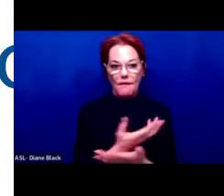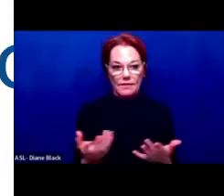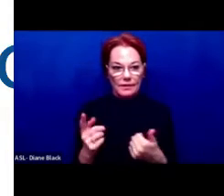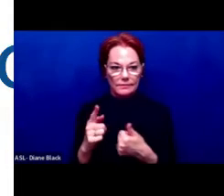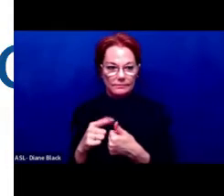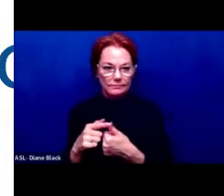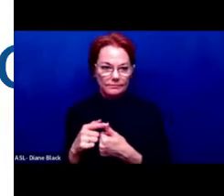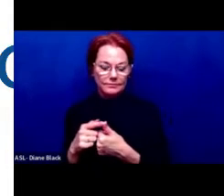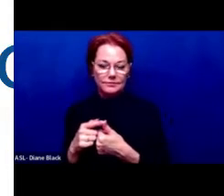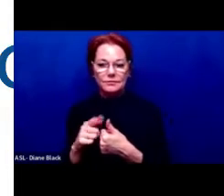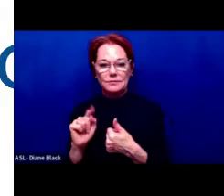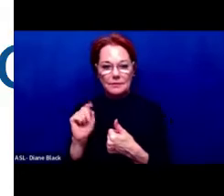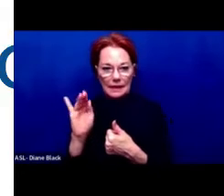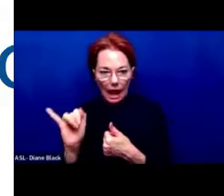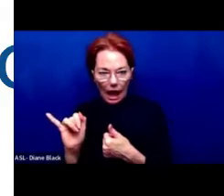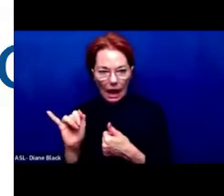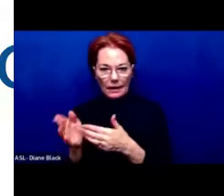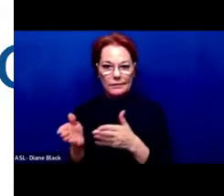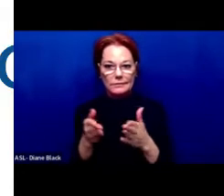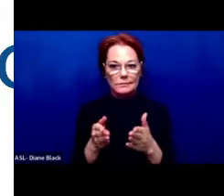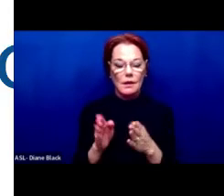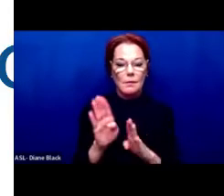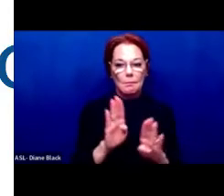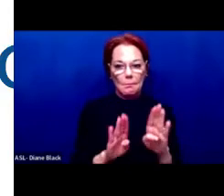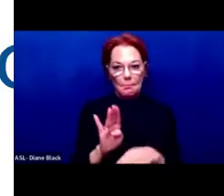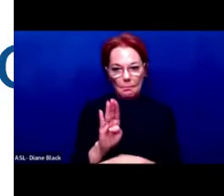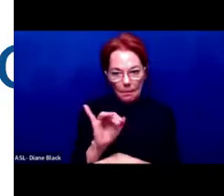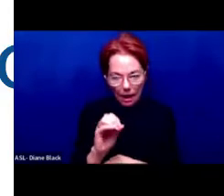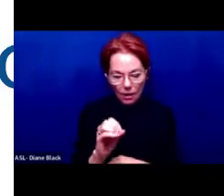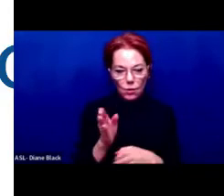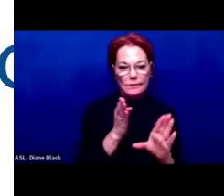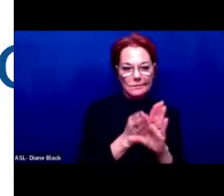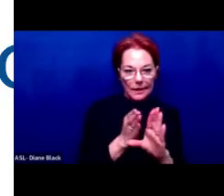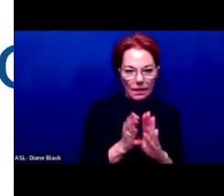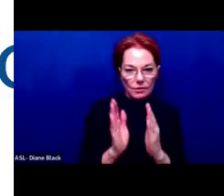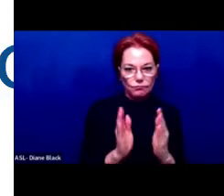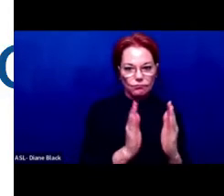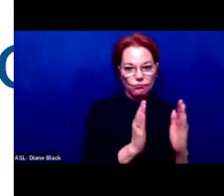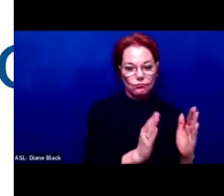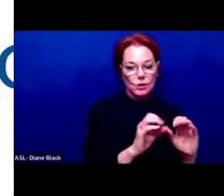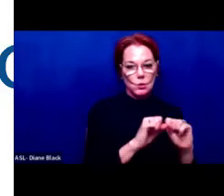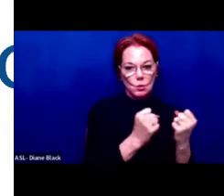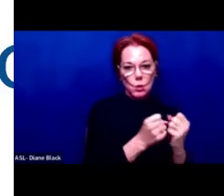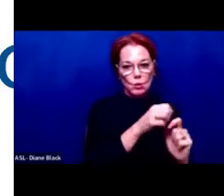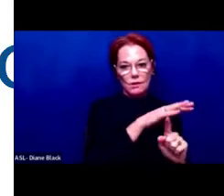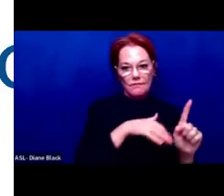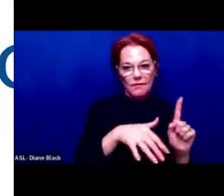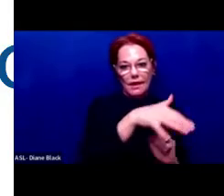injury and all the biological and psychological the, you know, socio environmental factors that